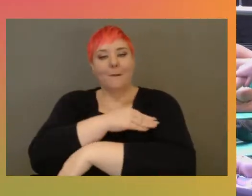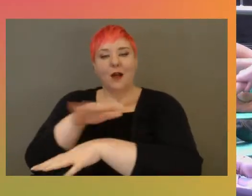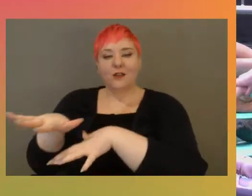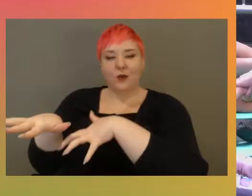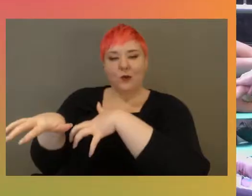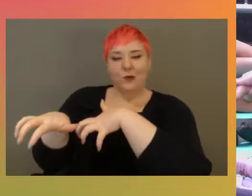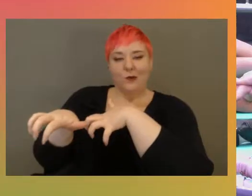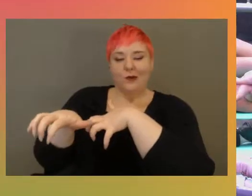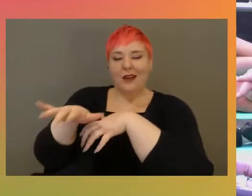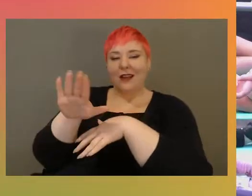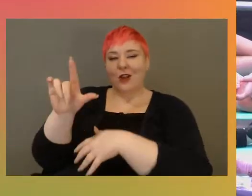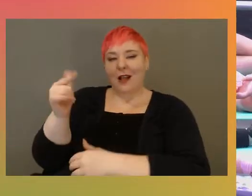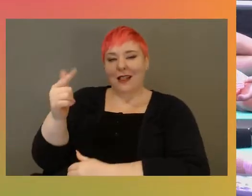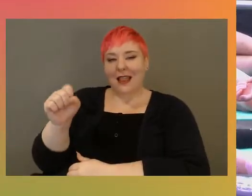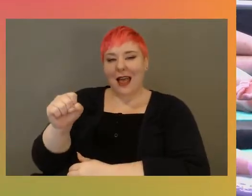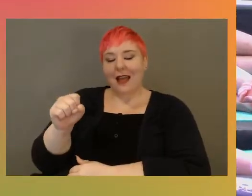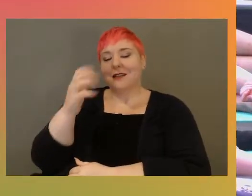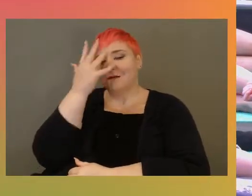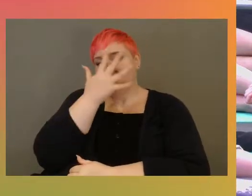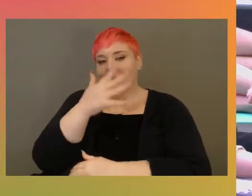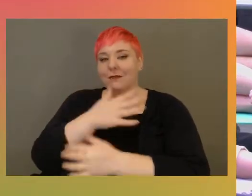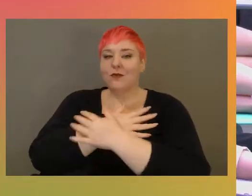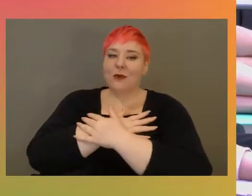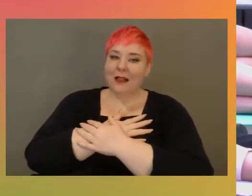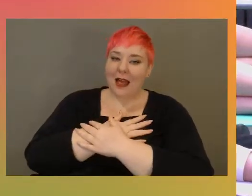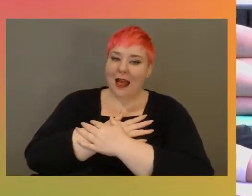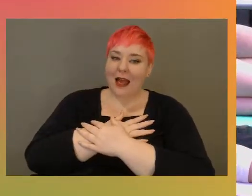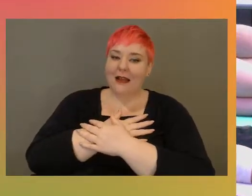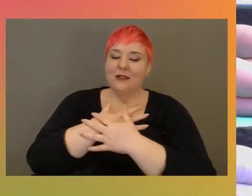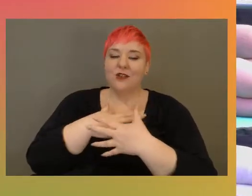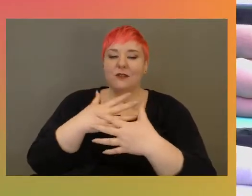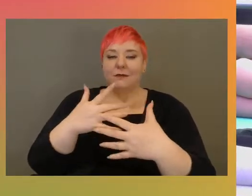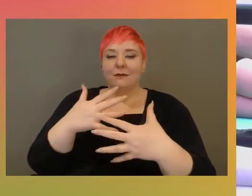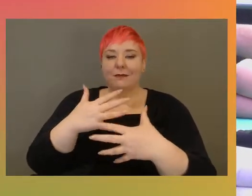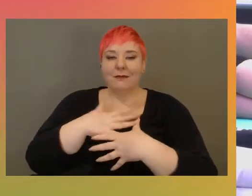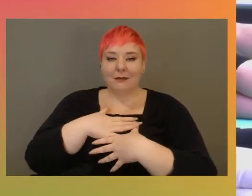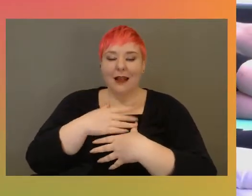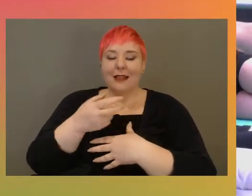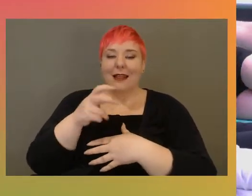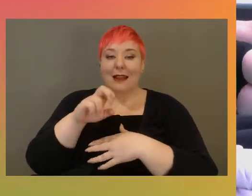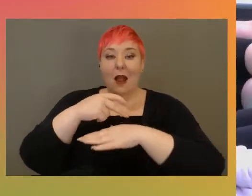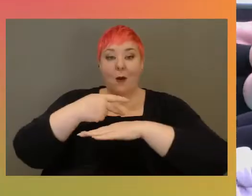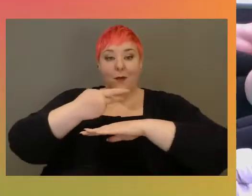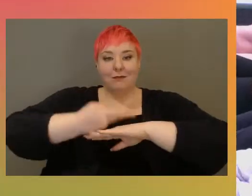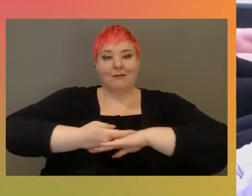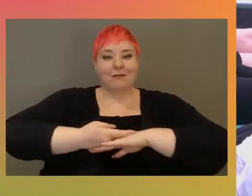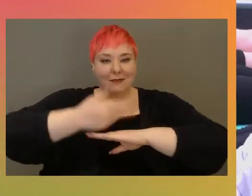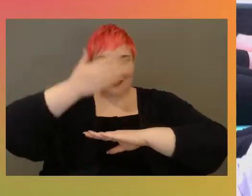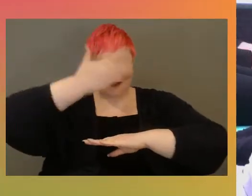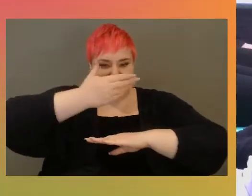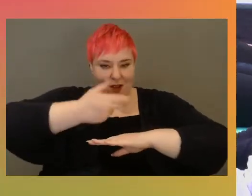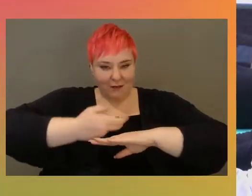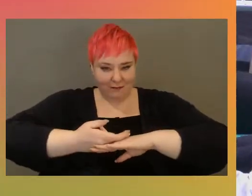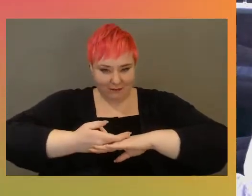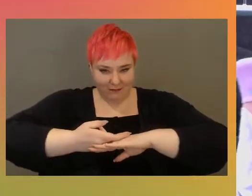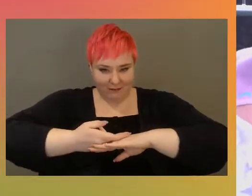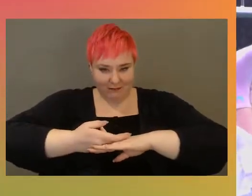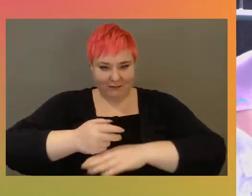SQUEEZE YOUR LEGS, SOFT IN YOUR FACE EASY BREATH, DON'T TRY TOO